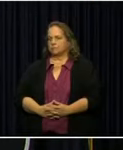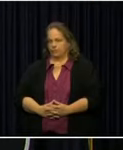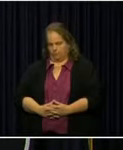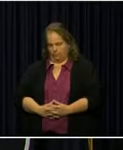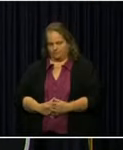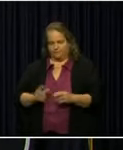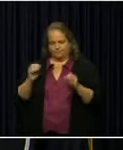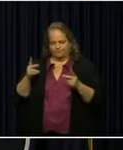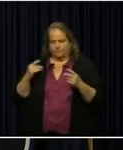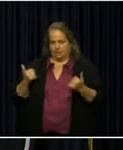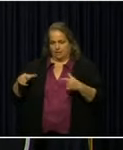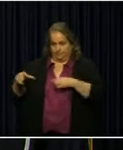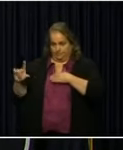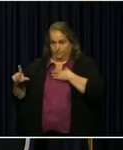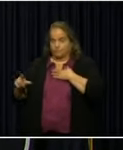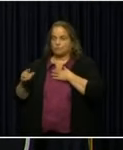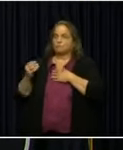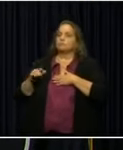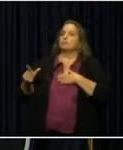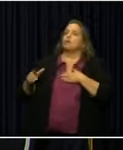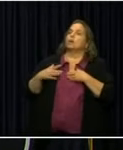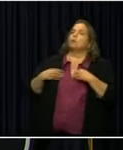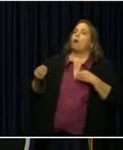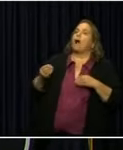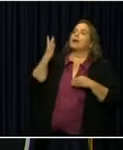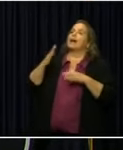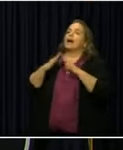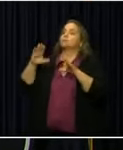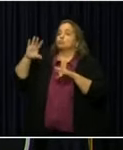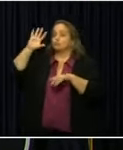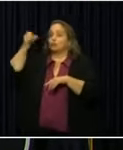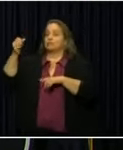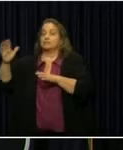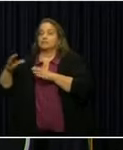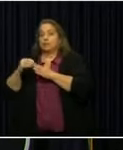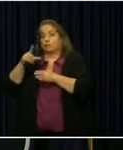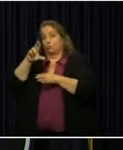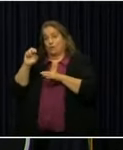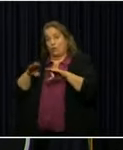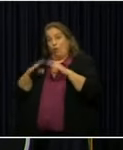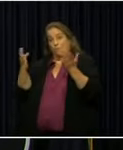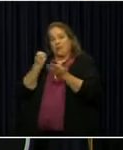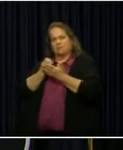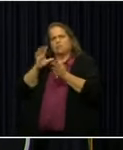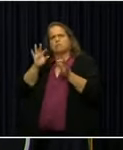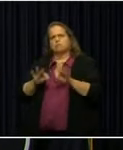THEM TO OBEY THE GUIDELINES. THEY'VE ALSO BEEN RIGHT AT DIFFERENT TIMES AND BREAKS,